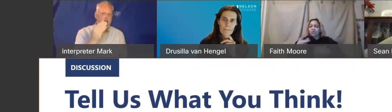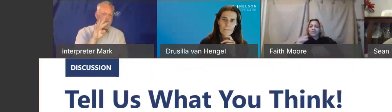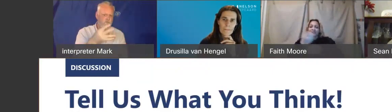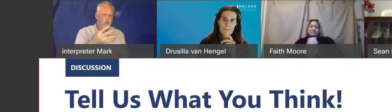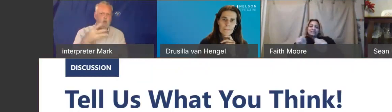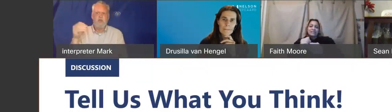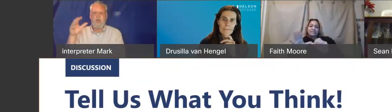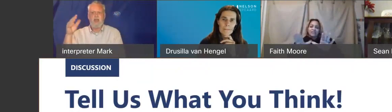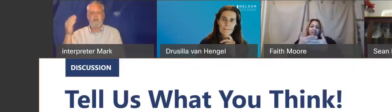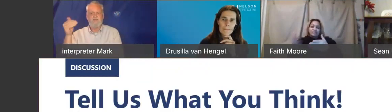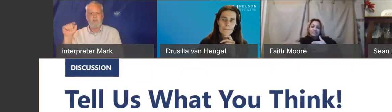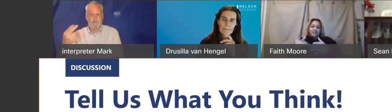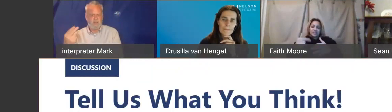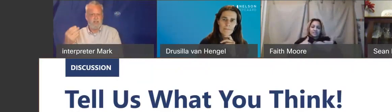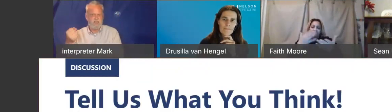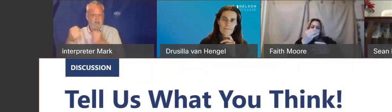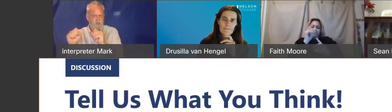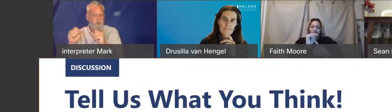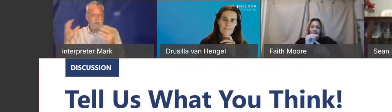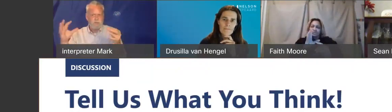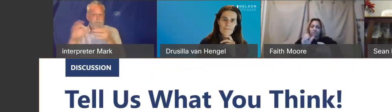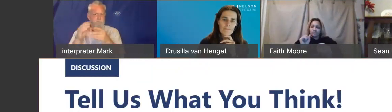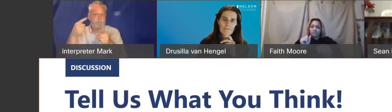Protected my clean. Hey, weld is it.